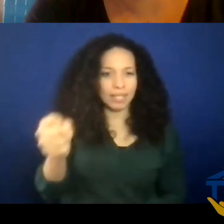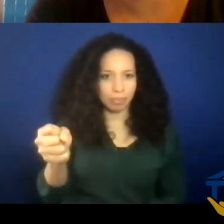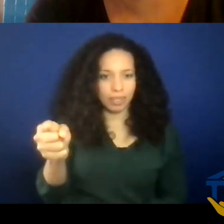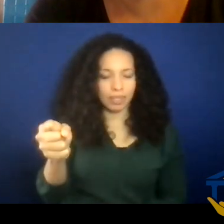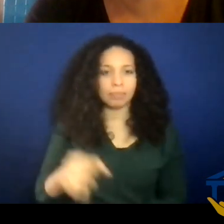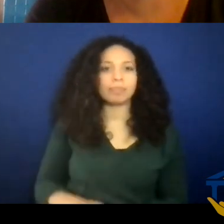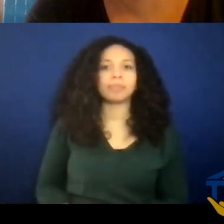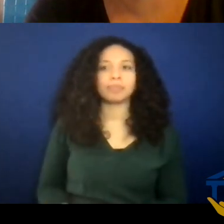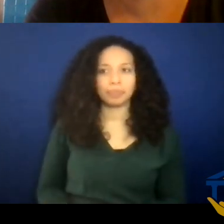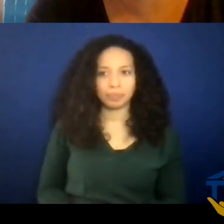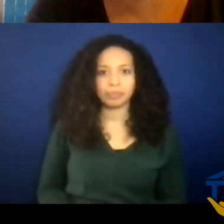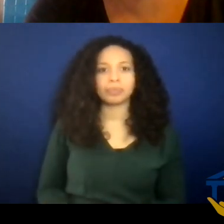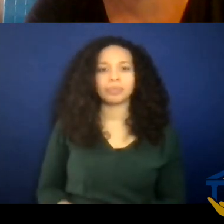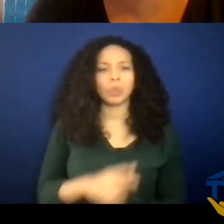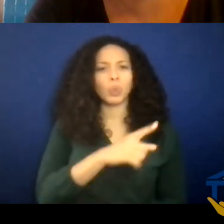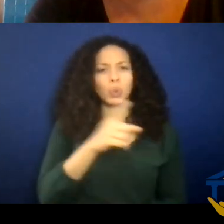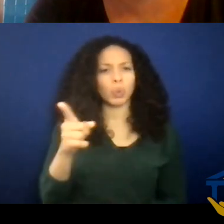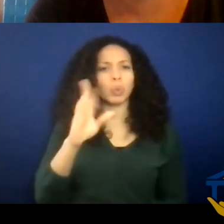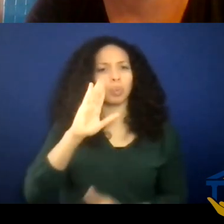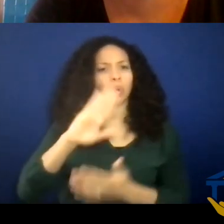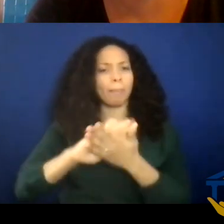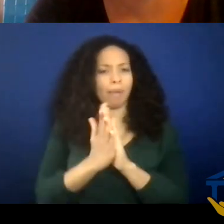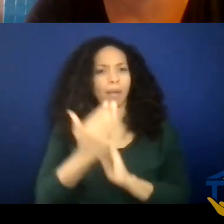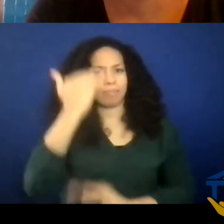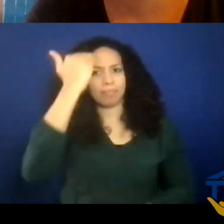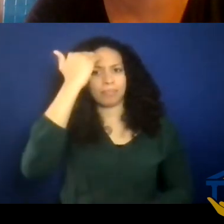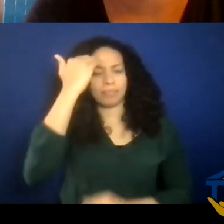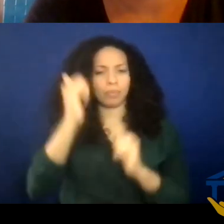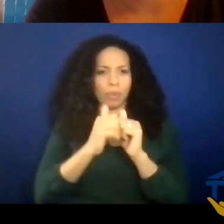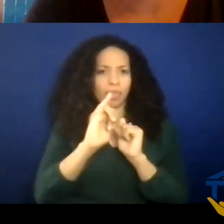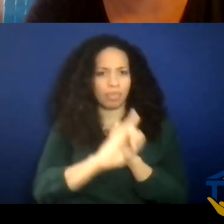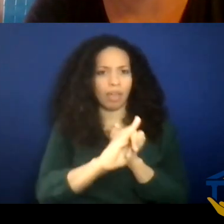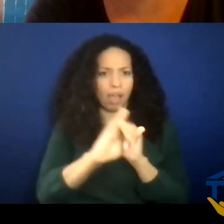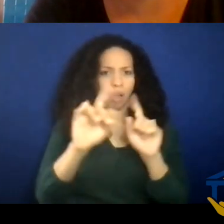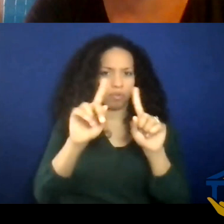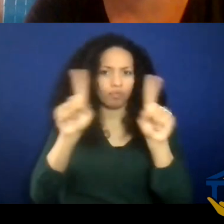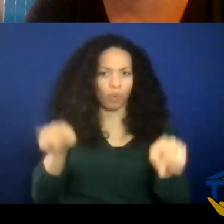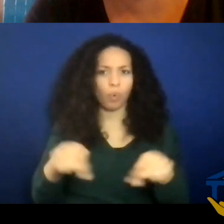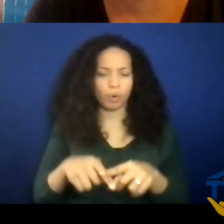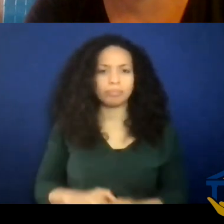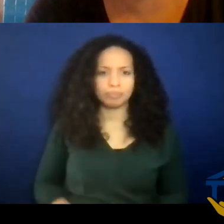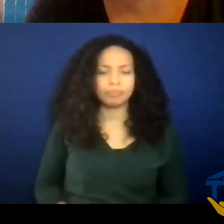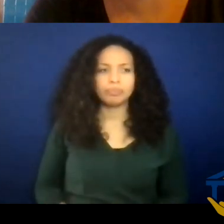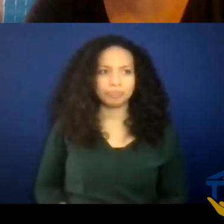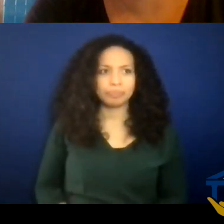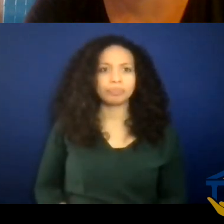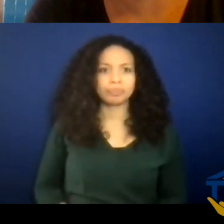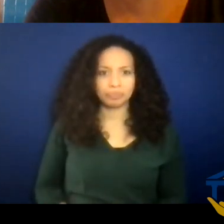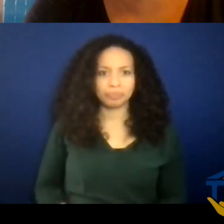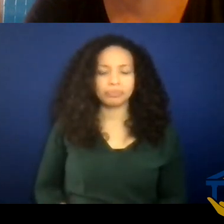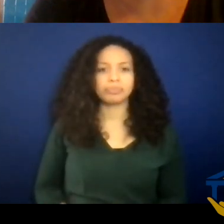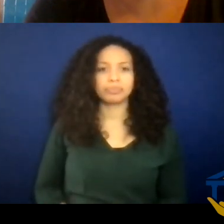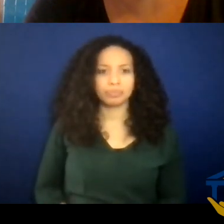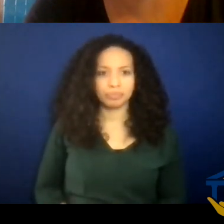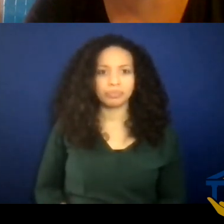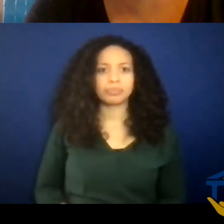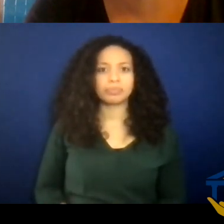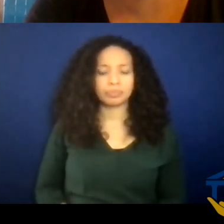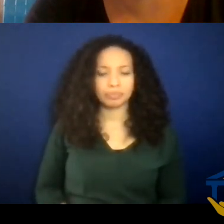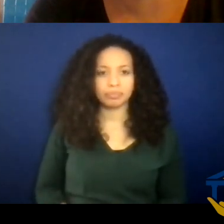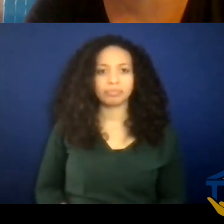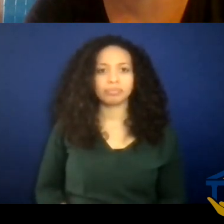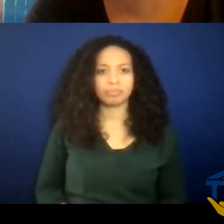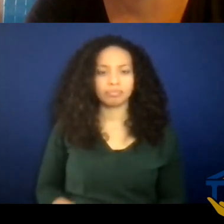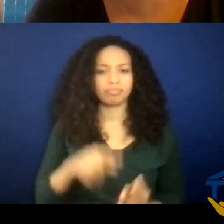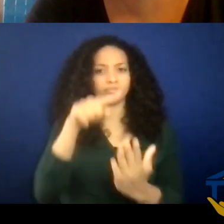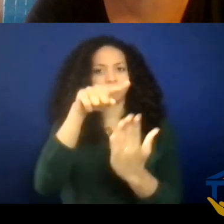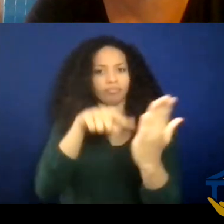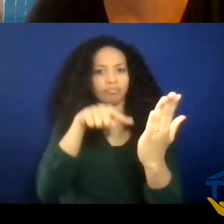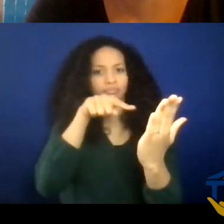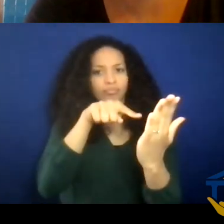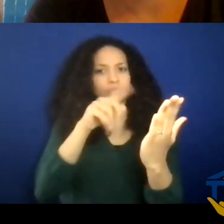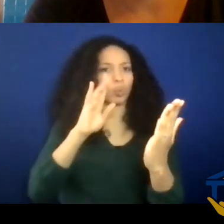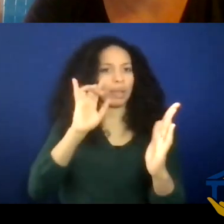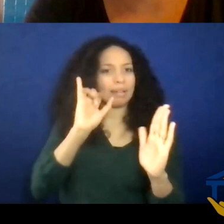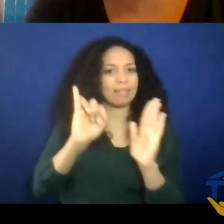become familiar with that form. It will identify what the school district is proposing, and you